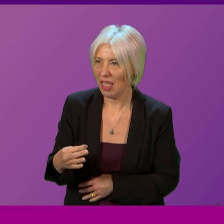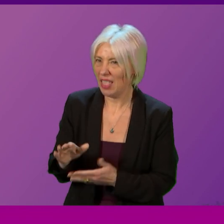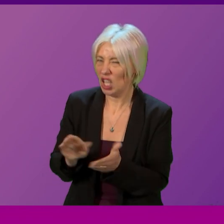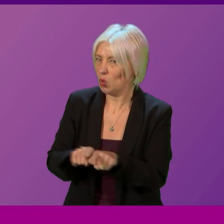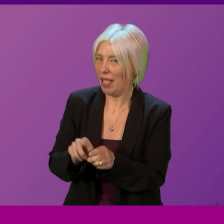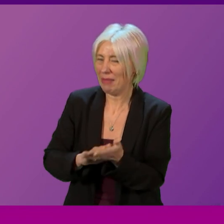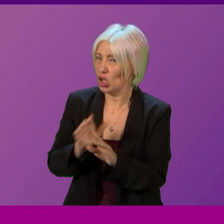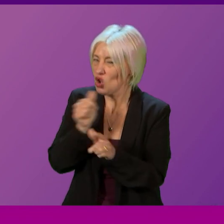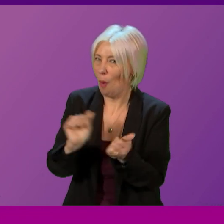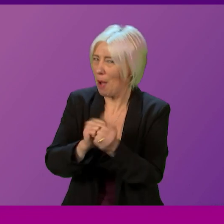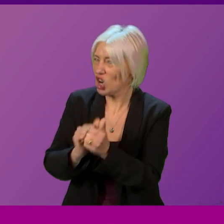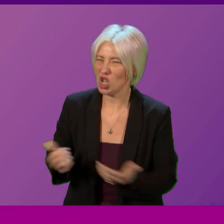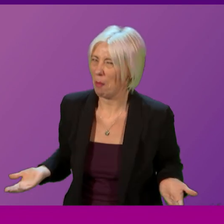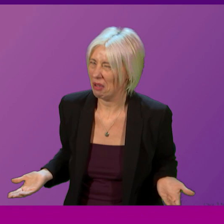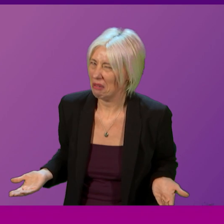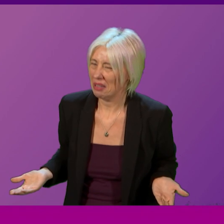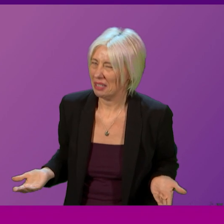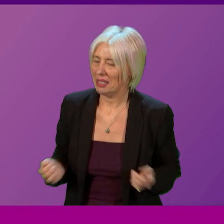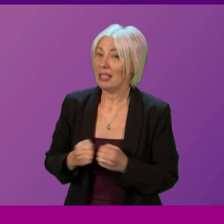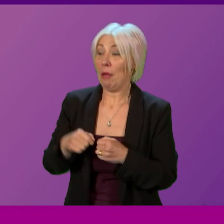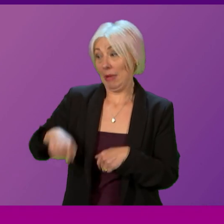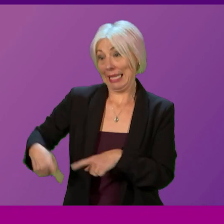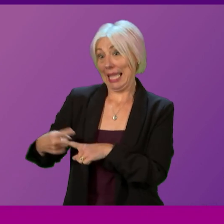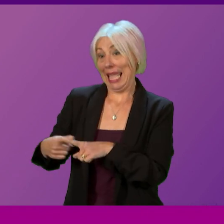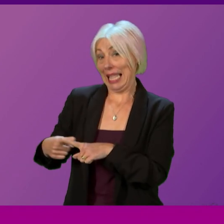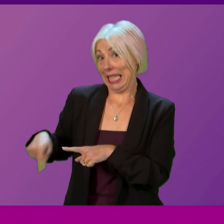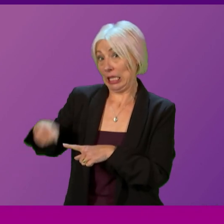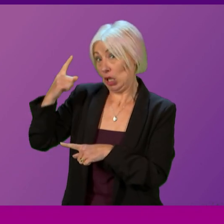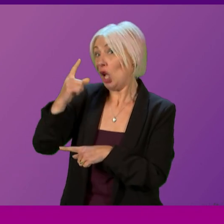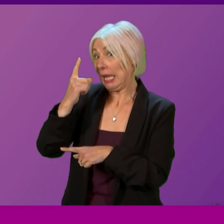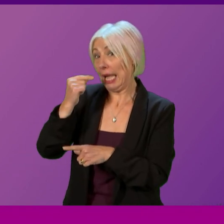Within the UK right now, it is the case that England could decide to become independent,